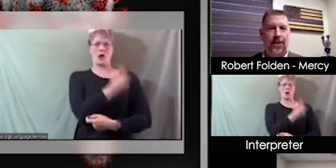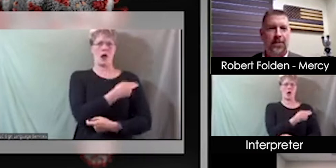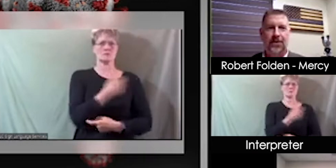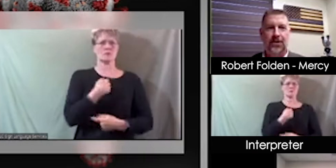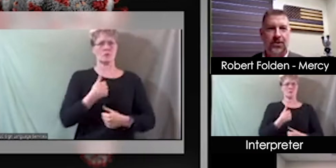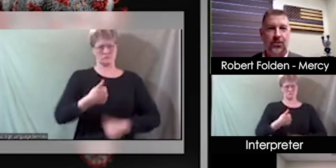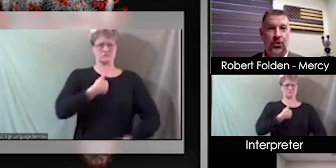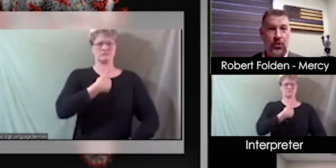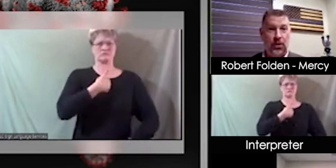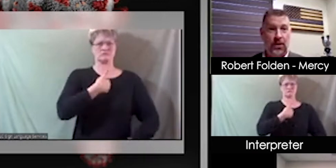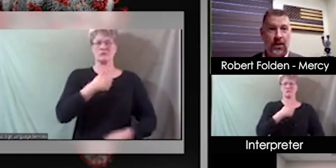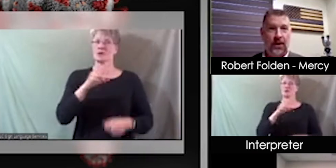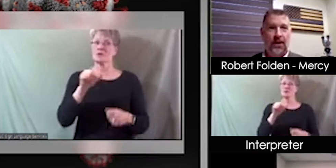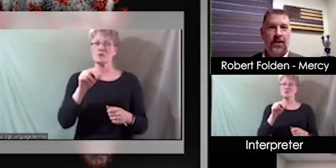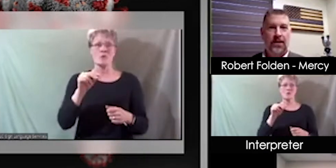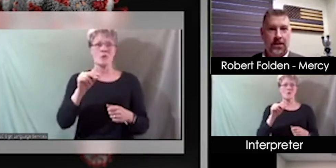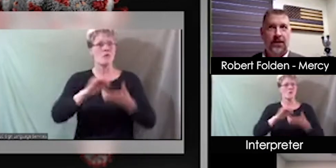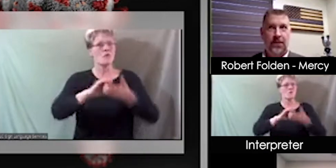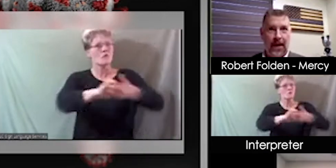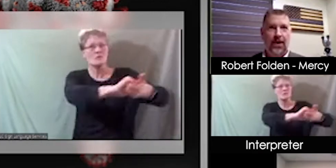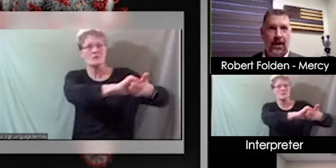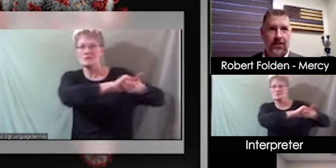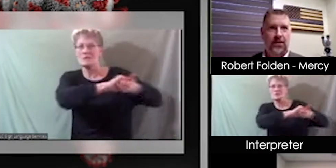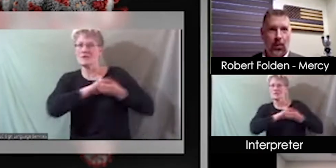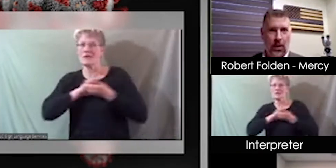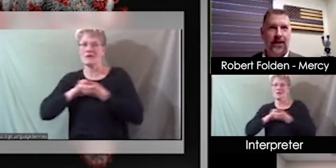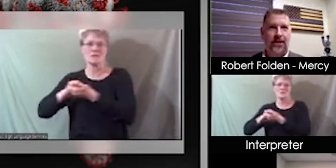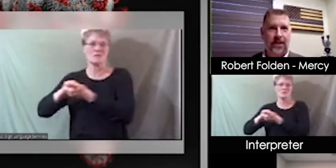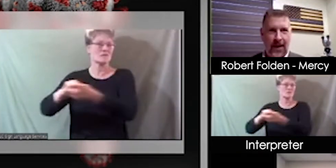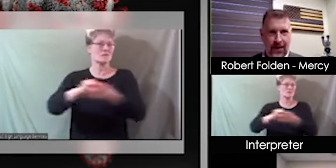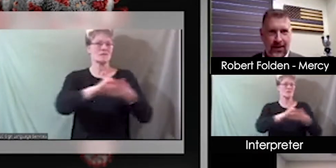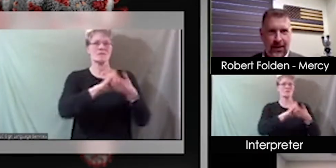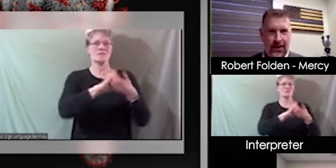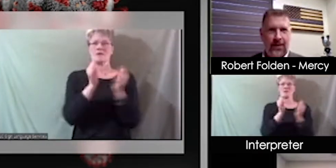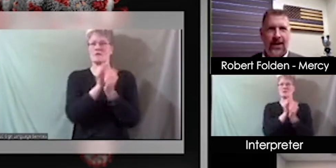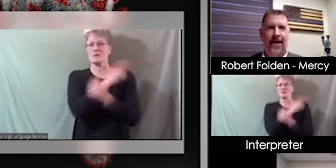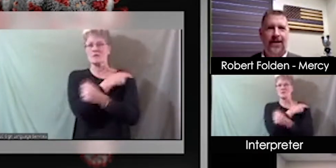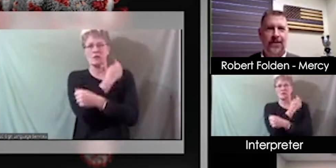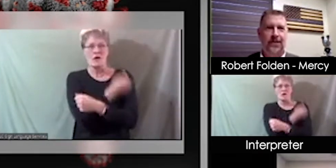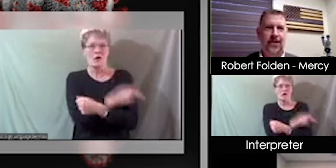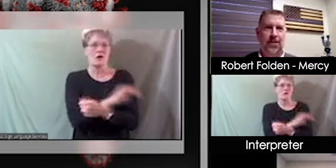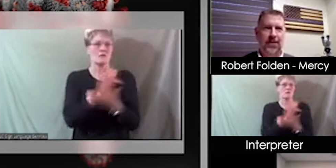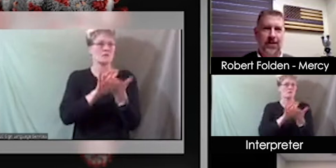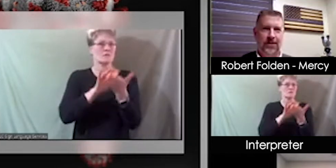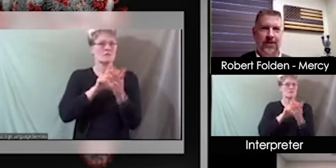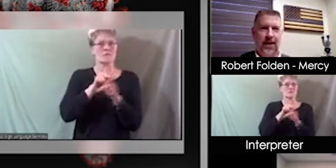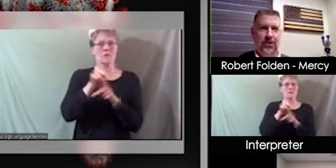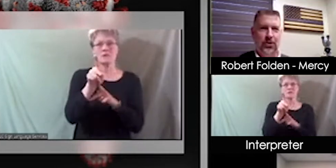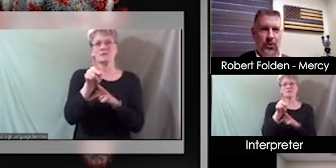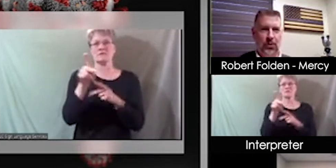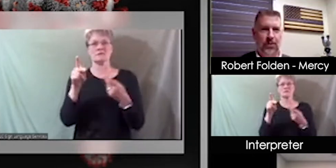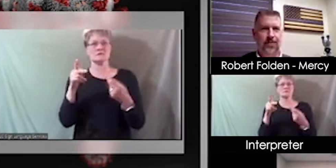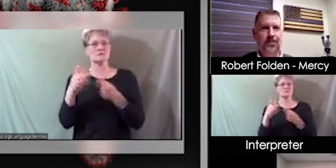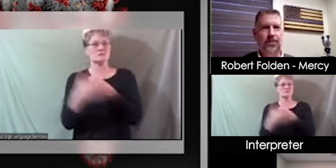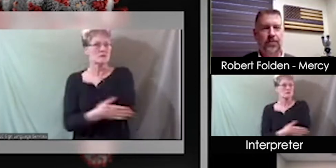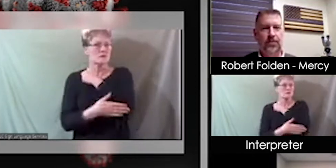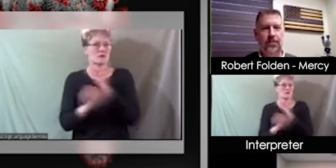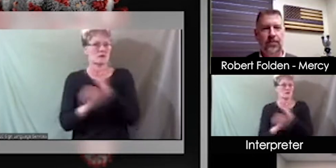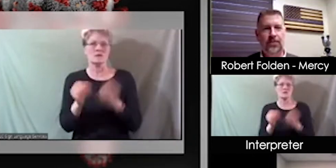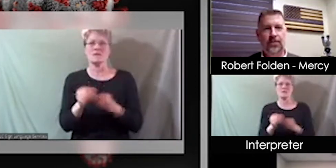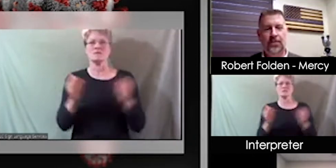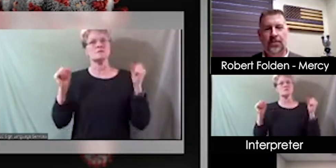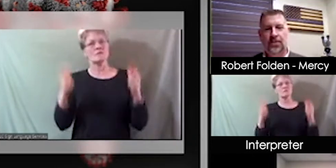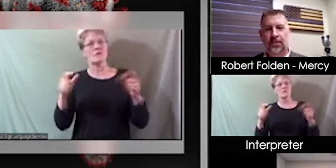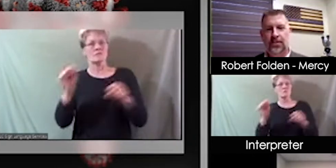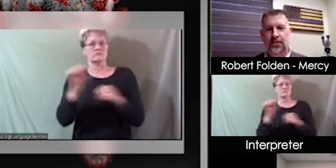about business as usual. This is about us working together as business as usual.